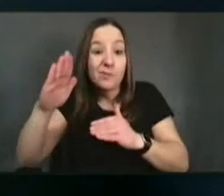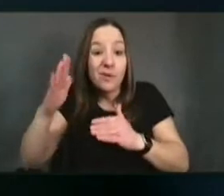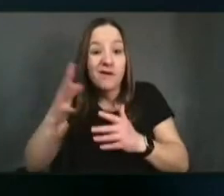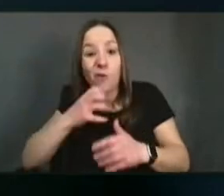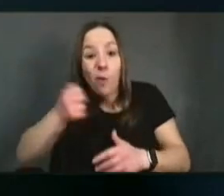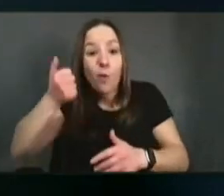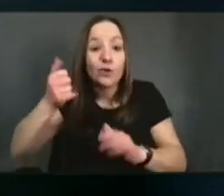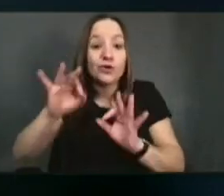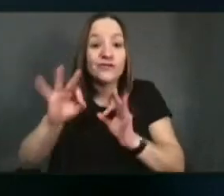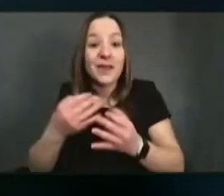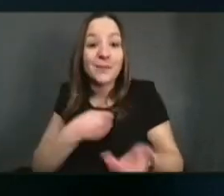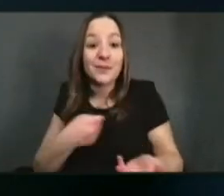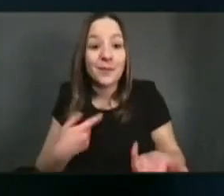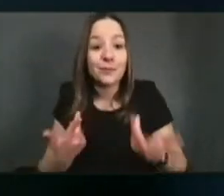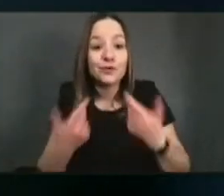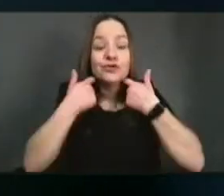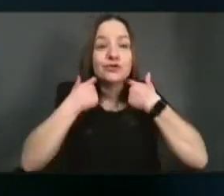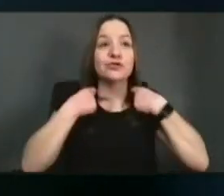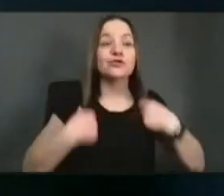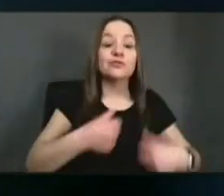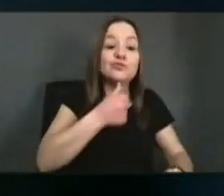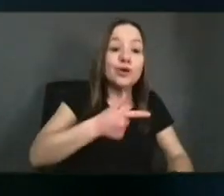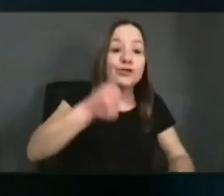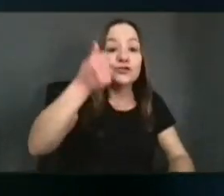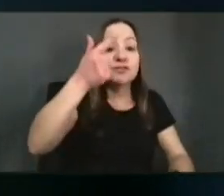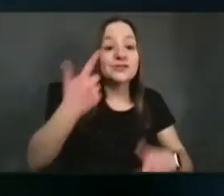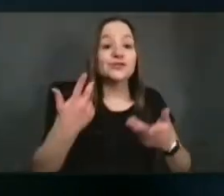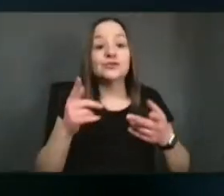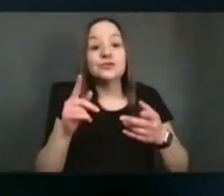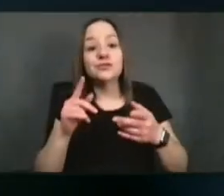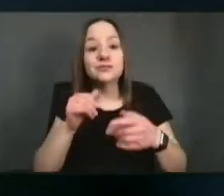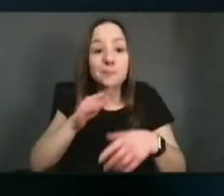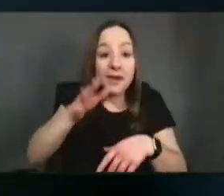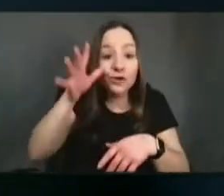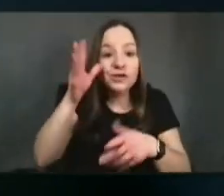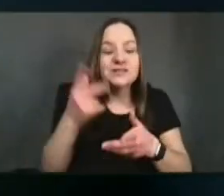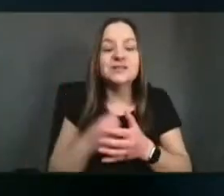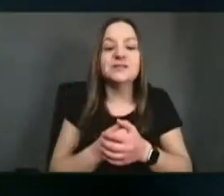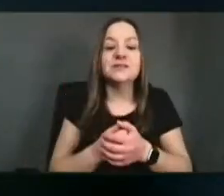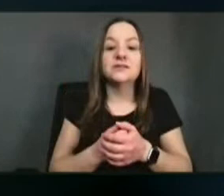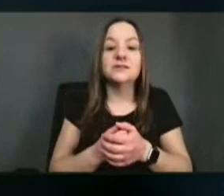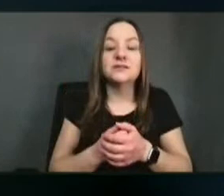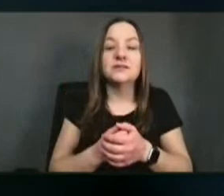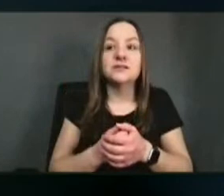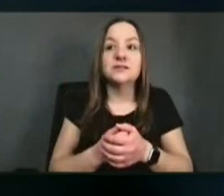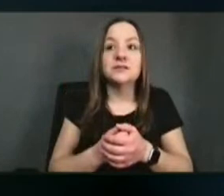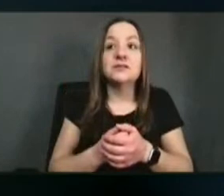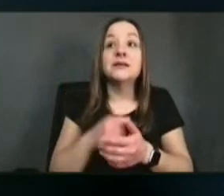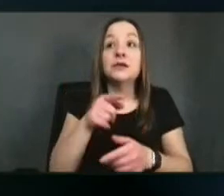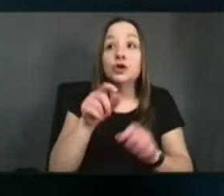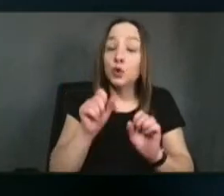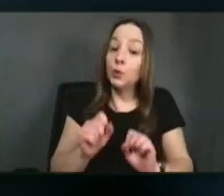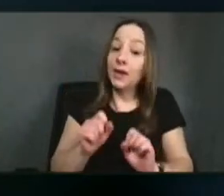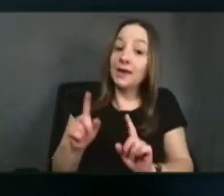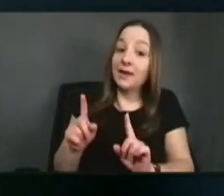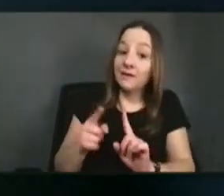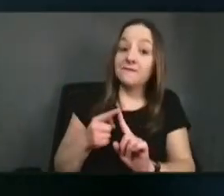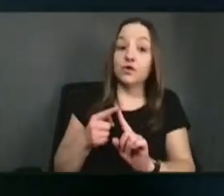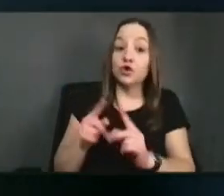older Ah family members and